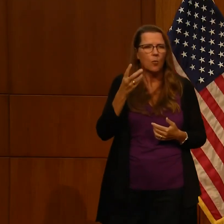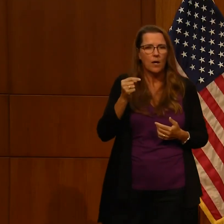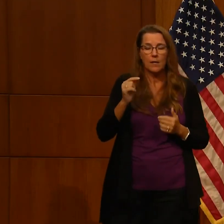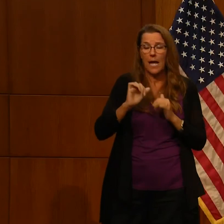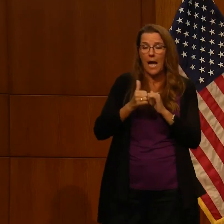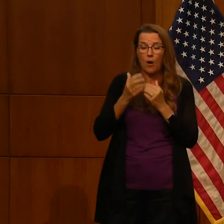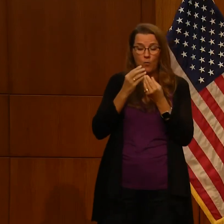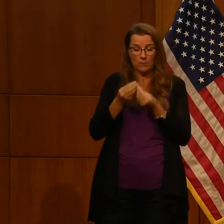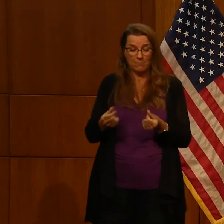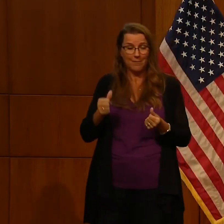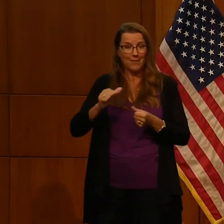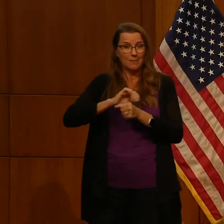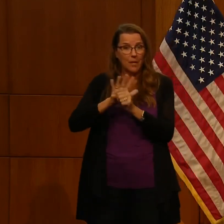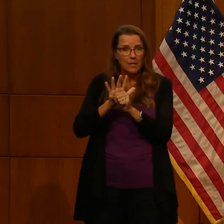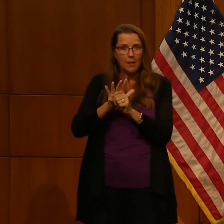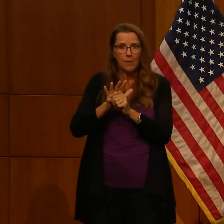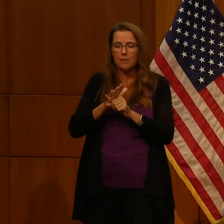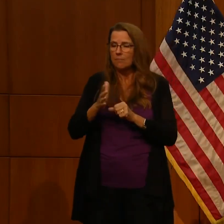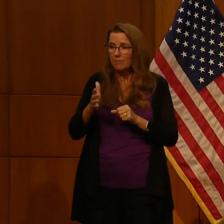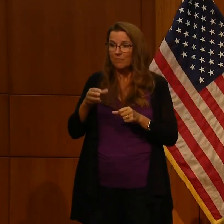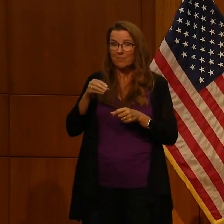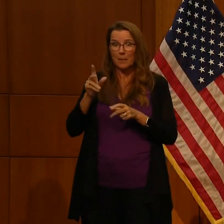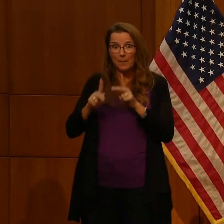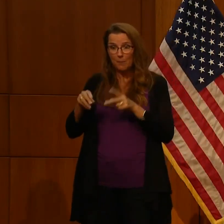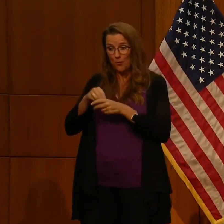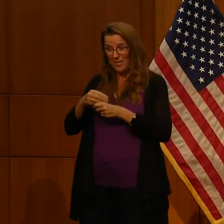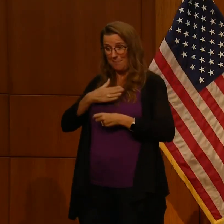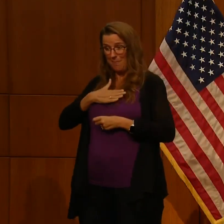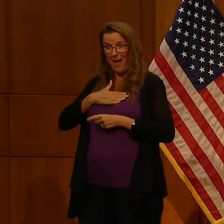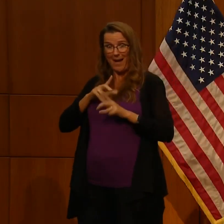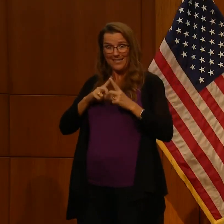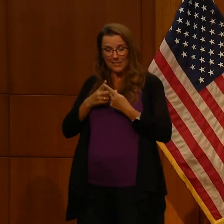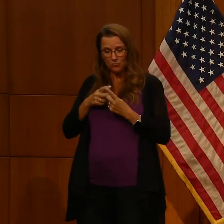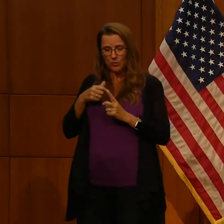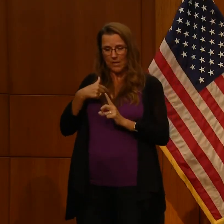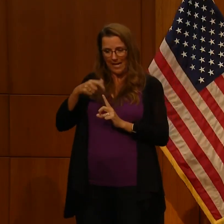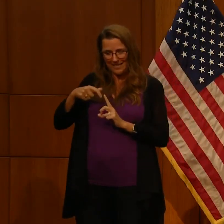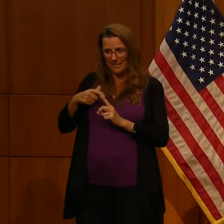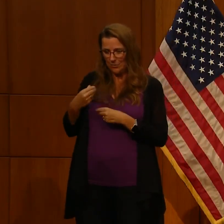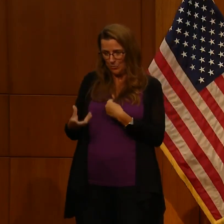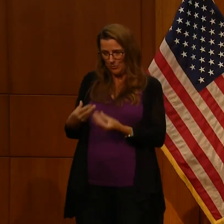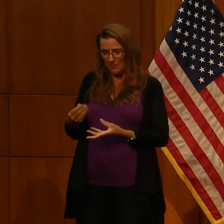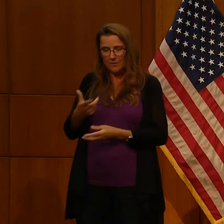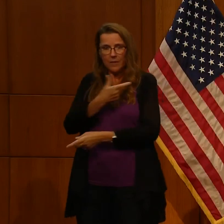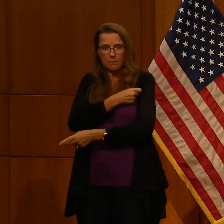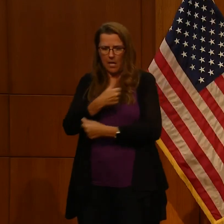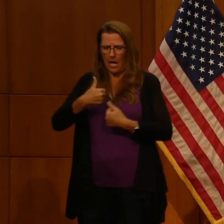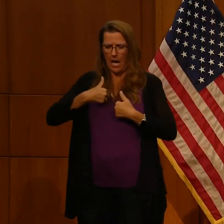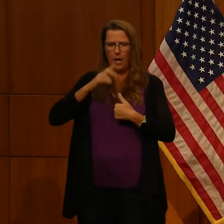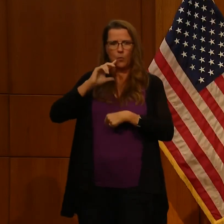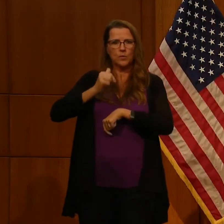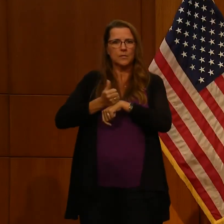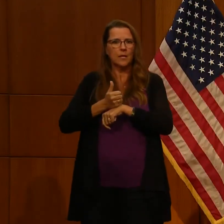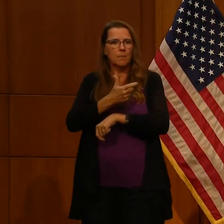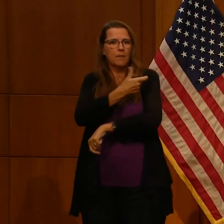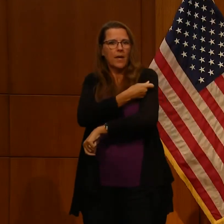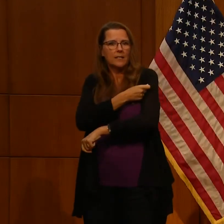INDEPENDENTS SAY YOU KNOW WHAT IN ORDER TO GET THIS PANDEMIC BEHIND US. WE NEED TO GET